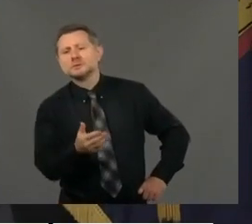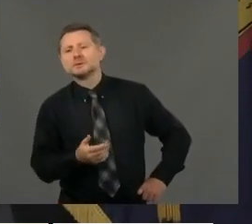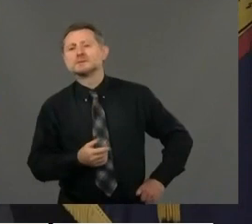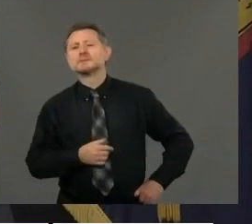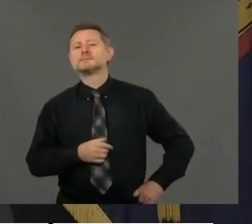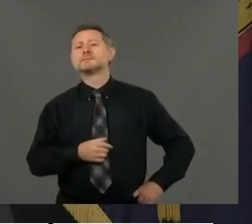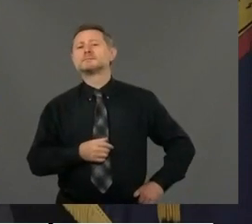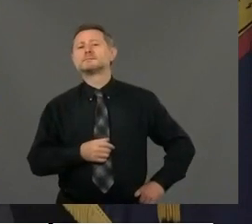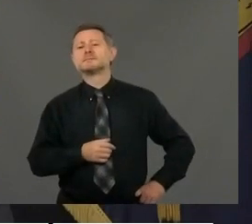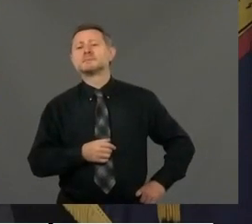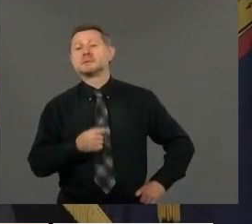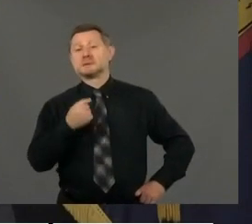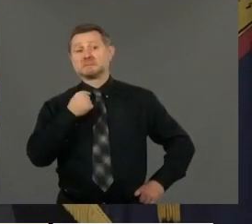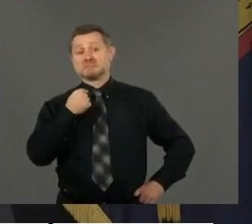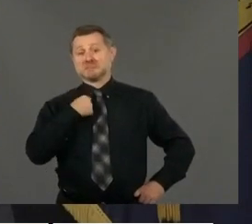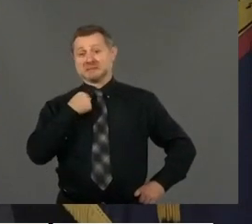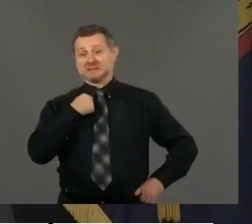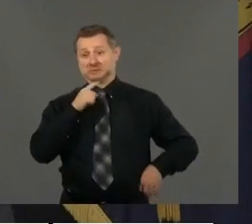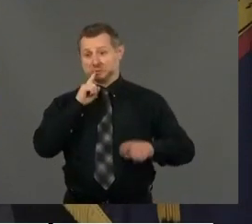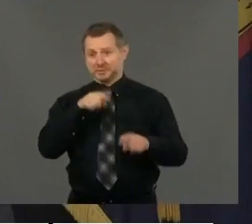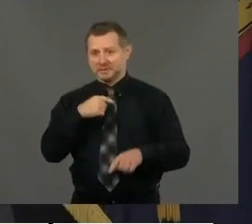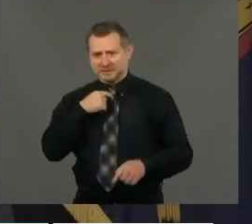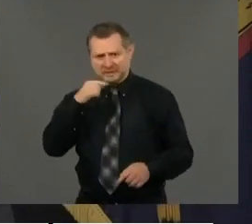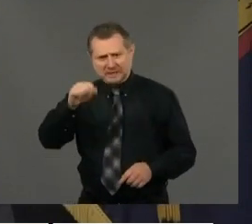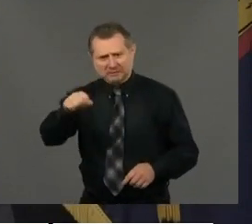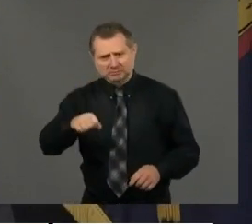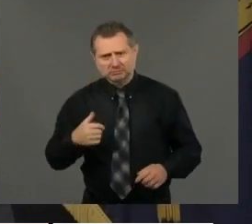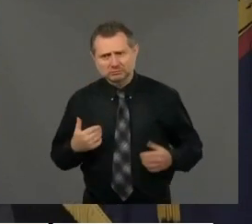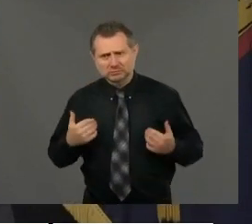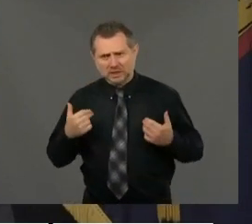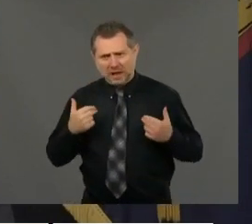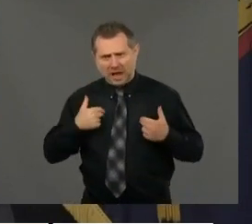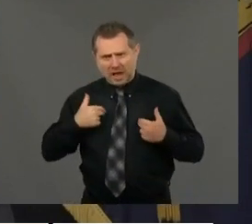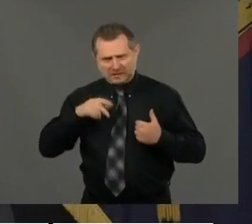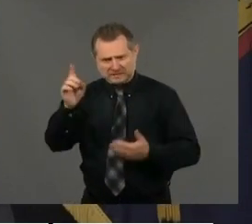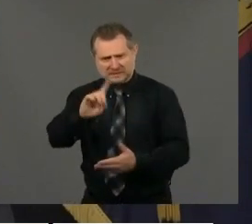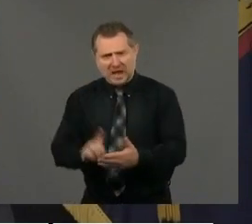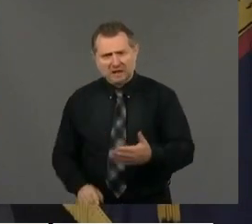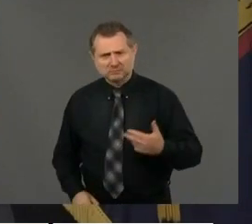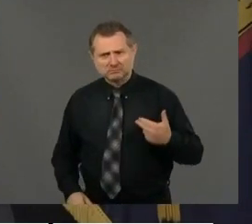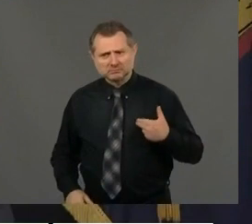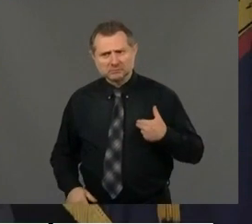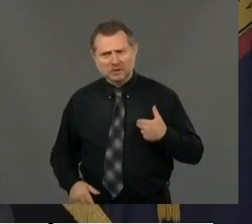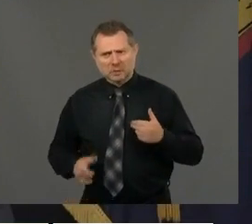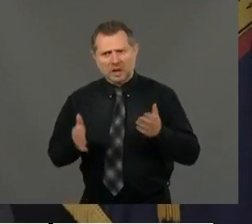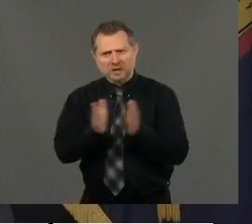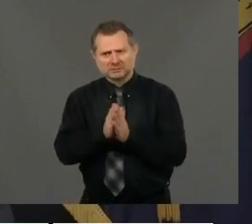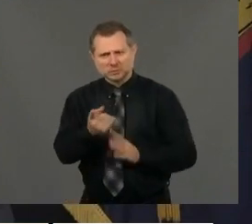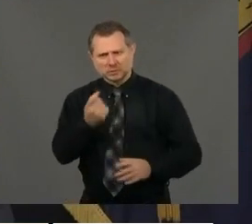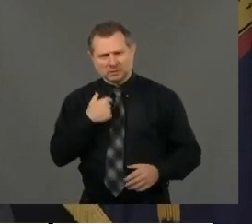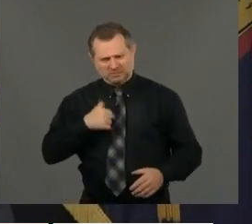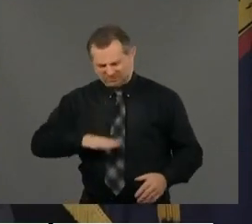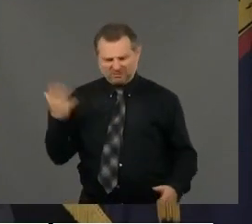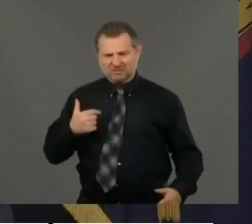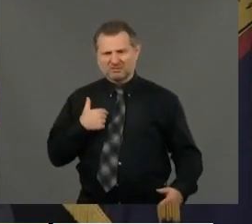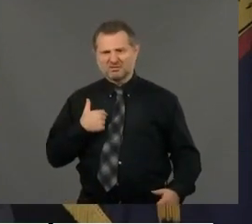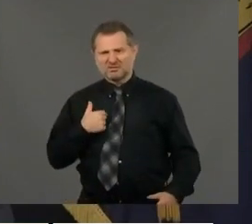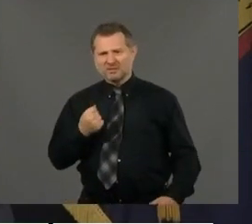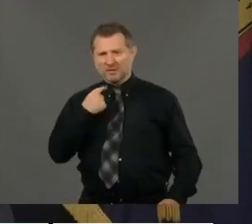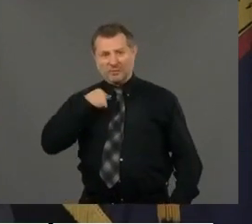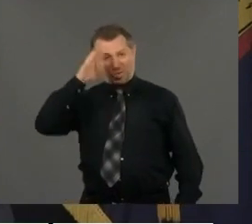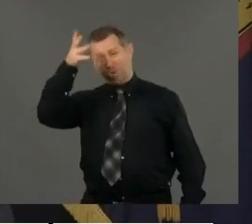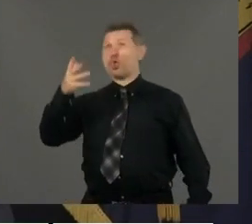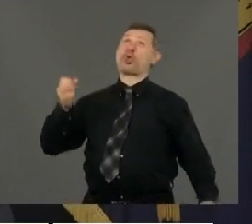WAS THAT REALLY YOU OR DID